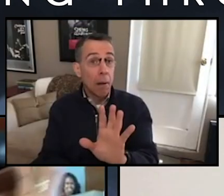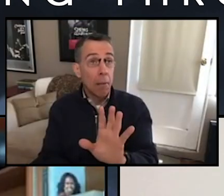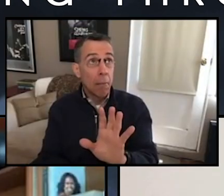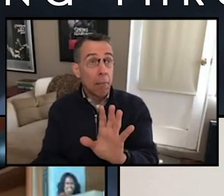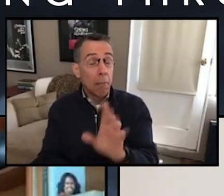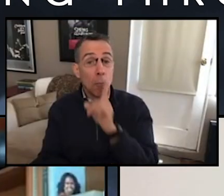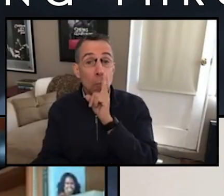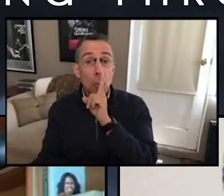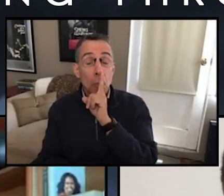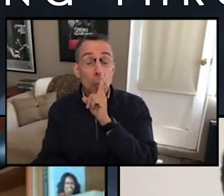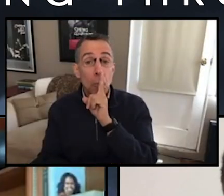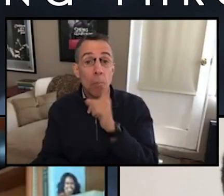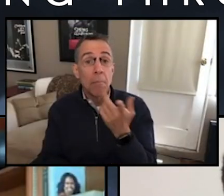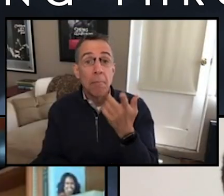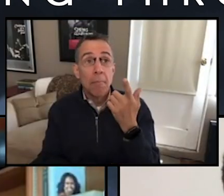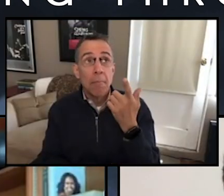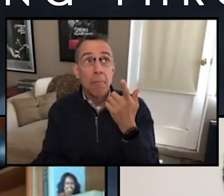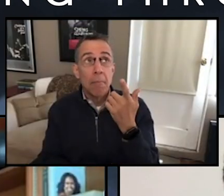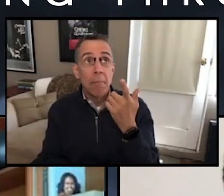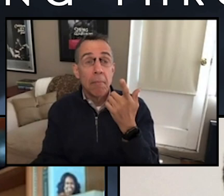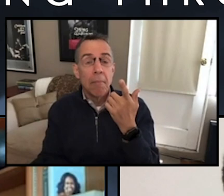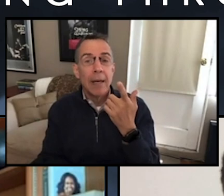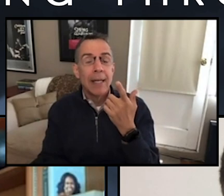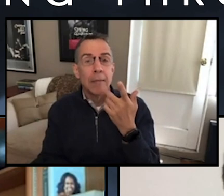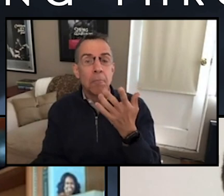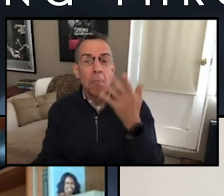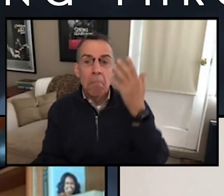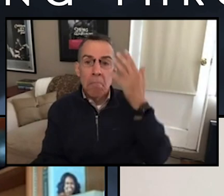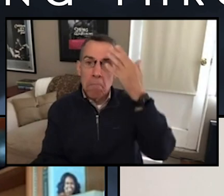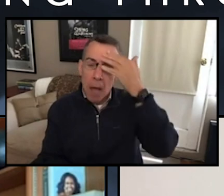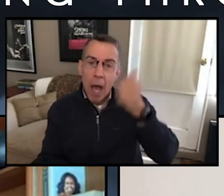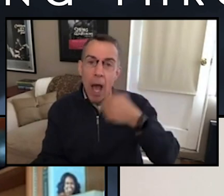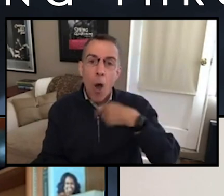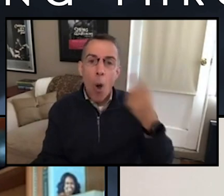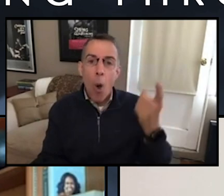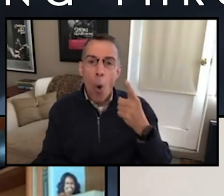foremost, I think it's because I've always had that instinct. It's not, it